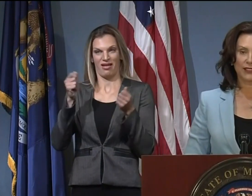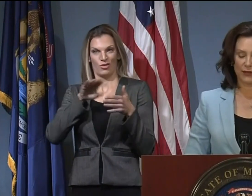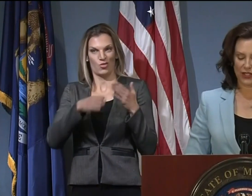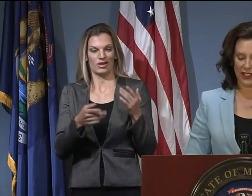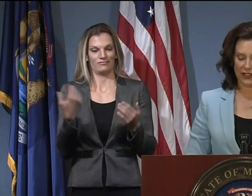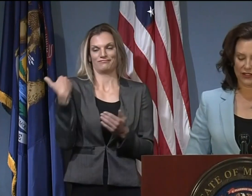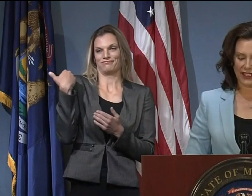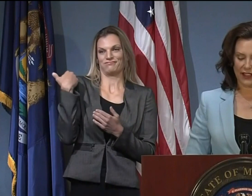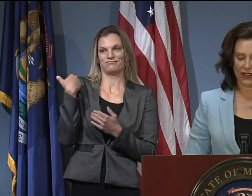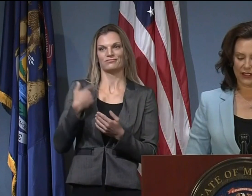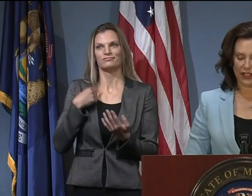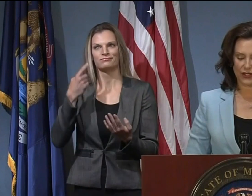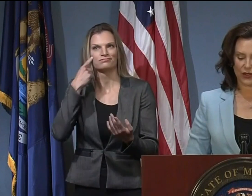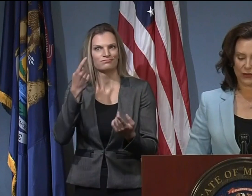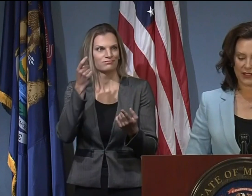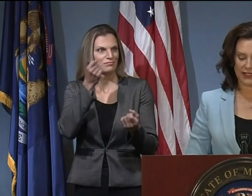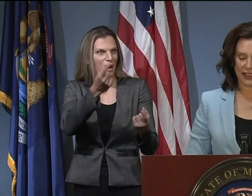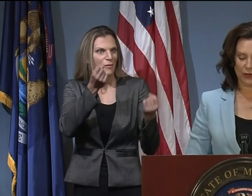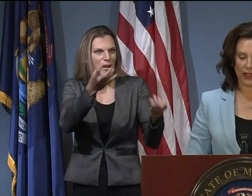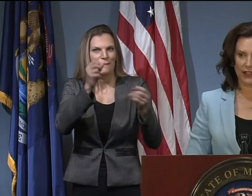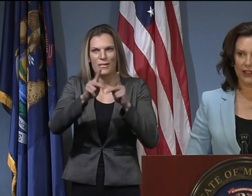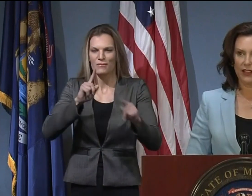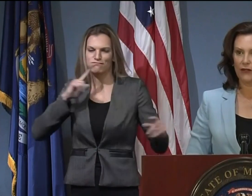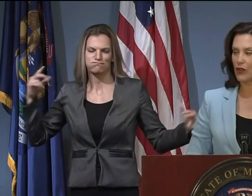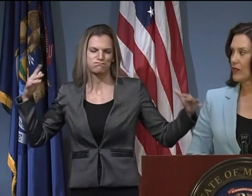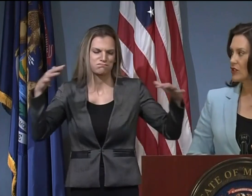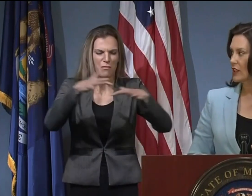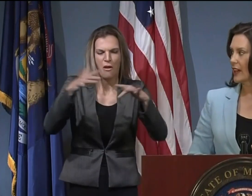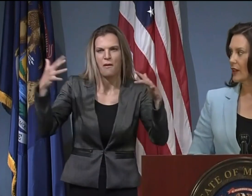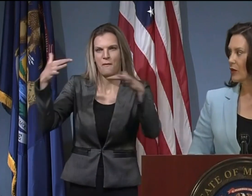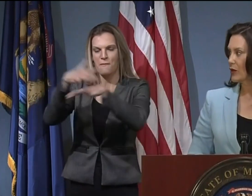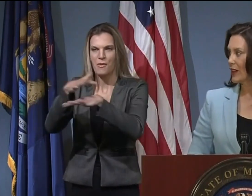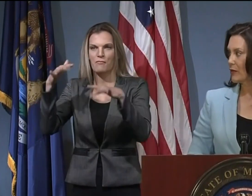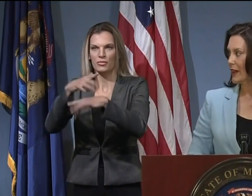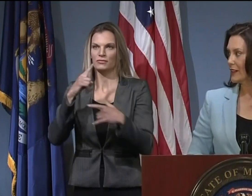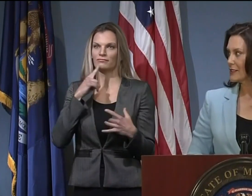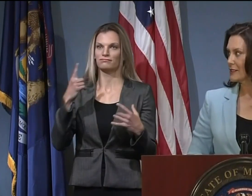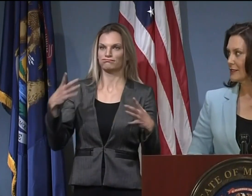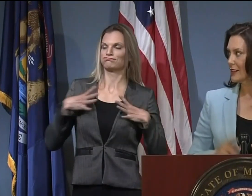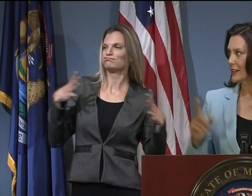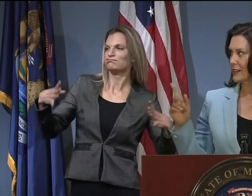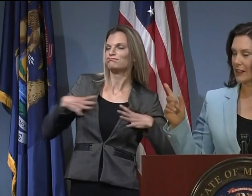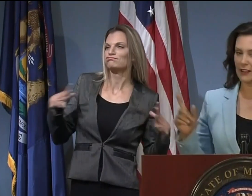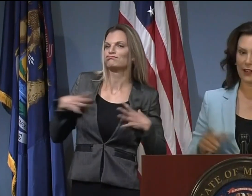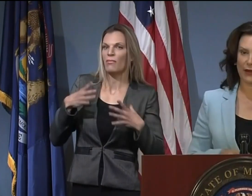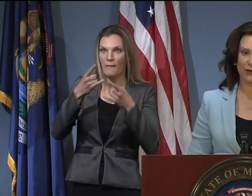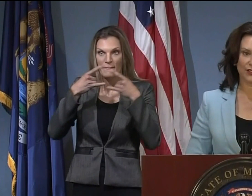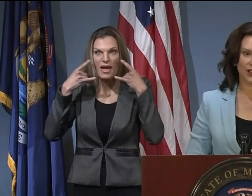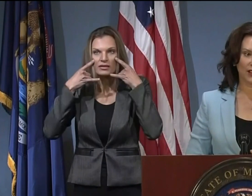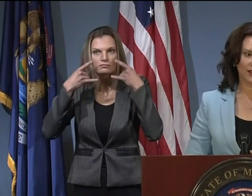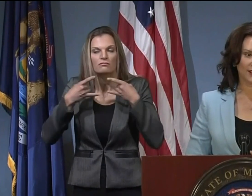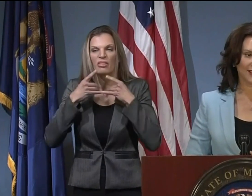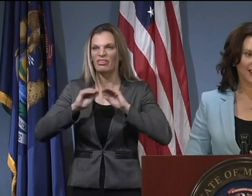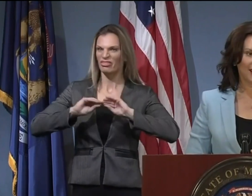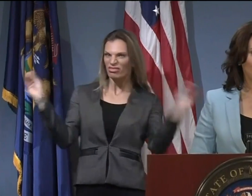AND OVER THE HOLIDAY WEEKEND WE SAW COUNTLESS MICHIGANDERS GATHER IN LARGE GROUPS TO CELEBRATE FOURTH OF JULY WITHOUT